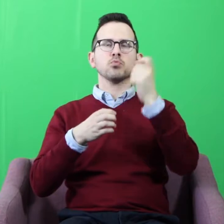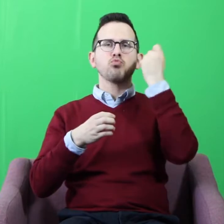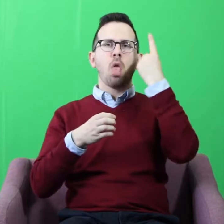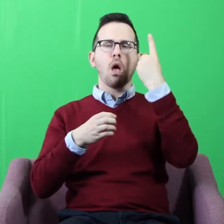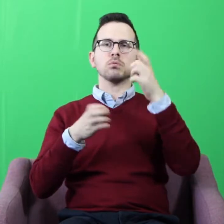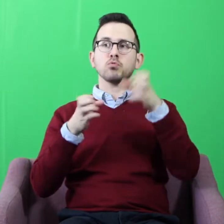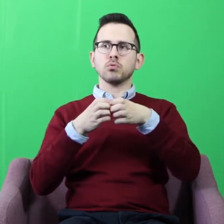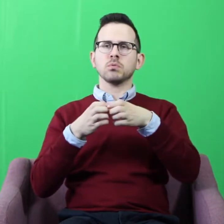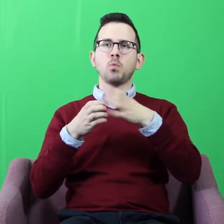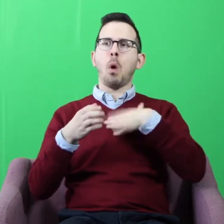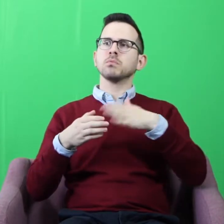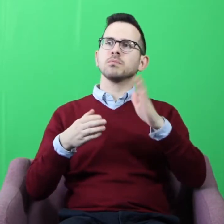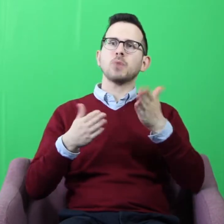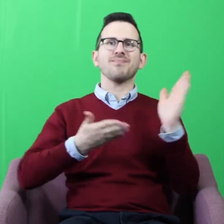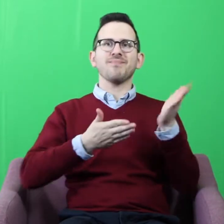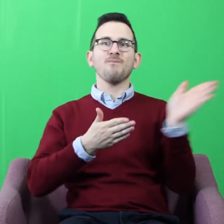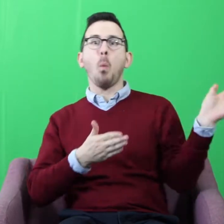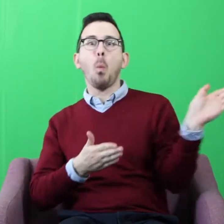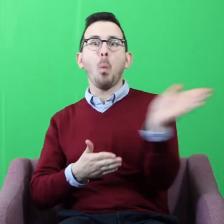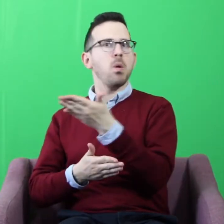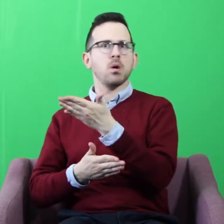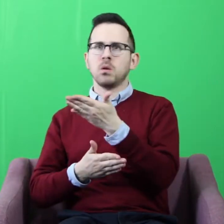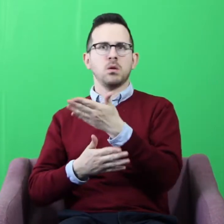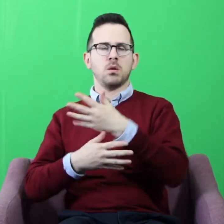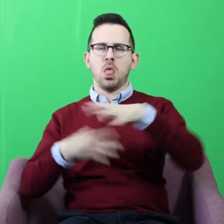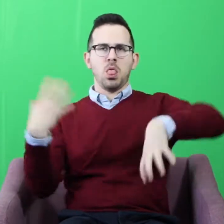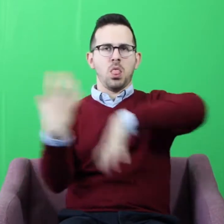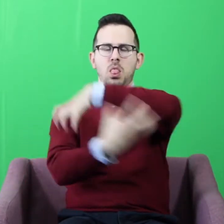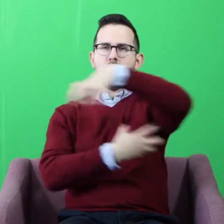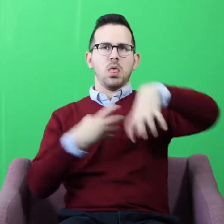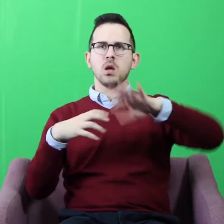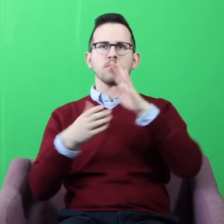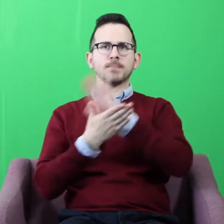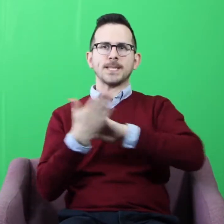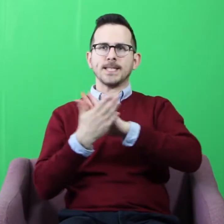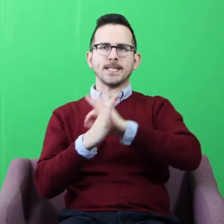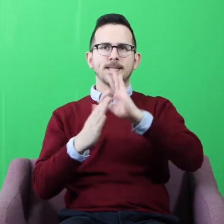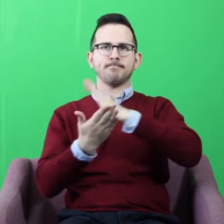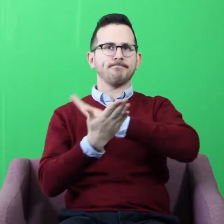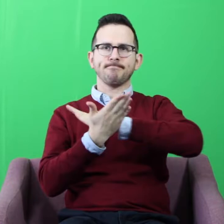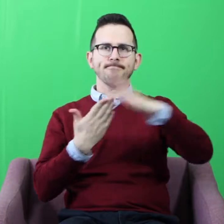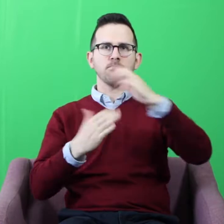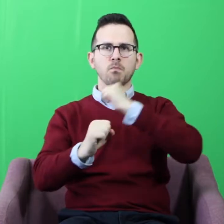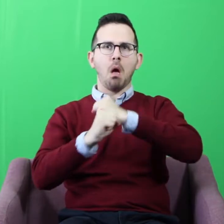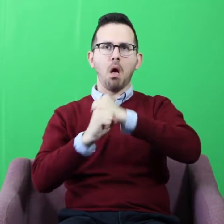We noticed that trying to provide a service to all Deaf people people in different ways was too difficult.